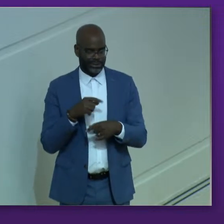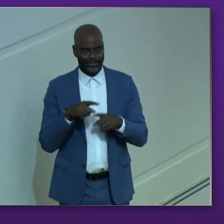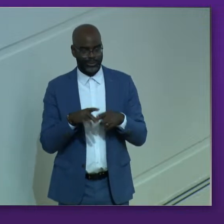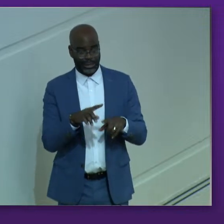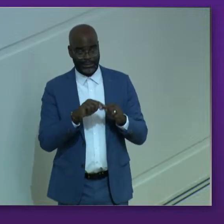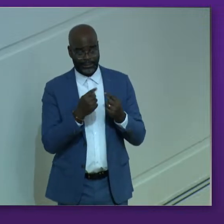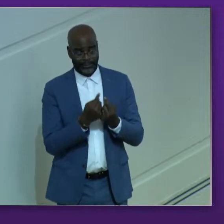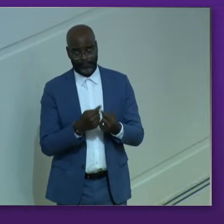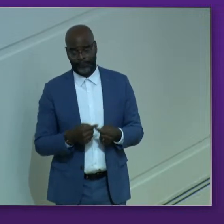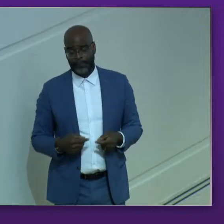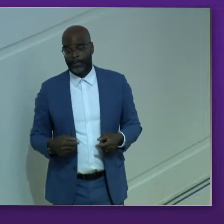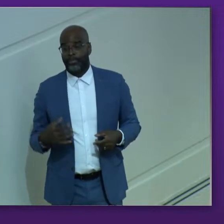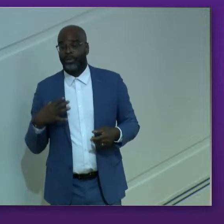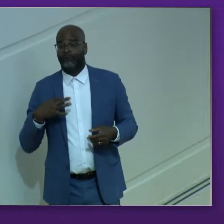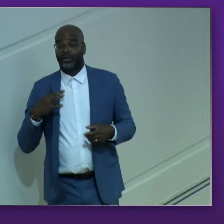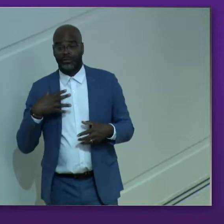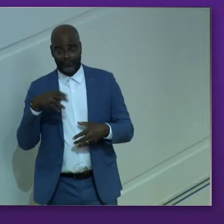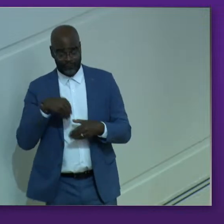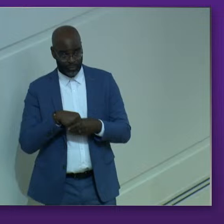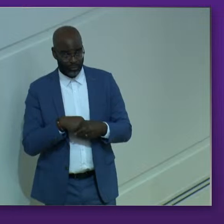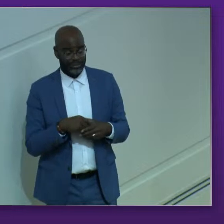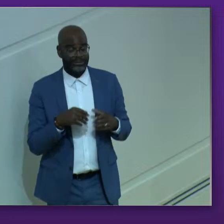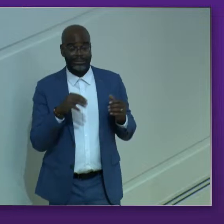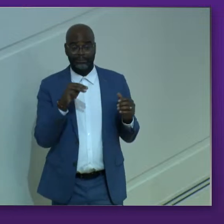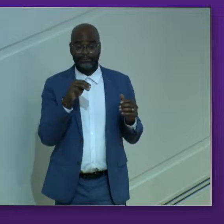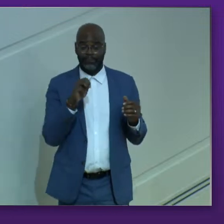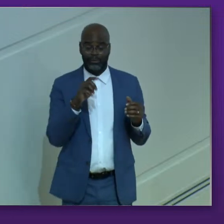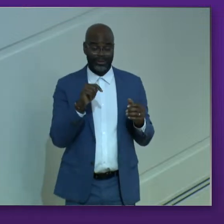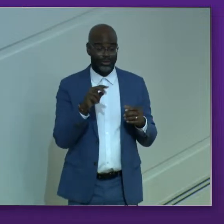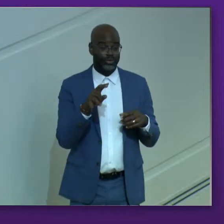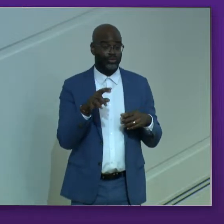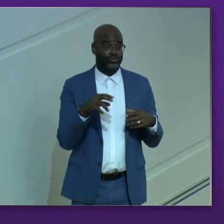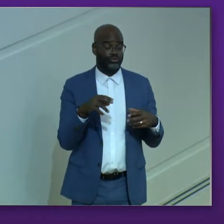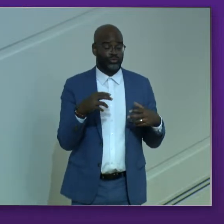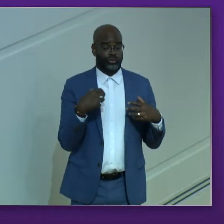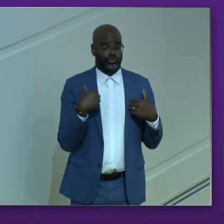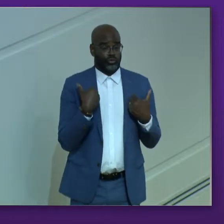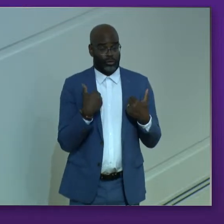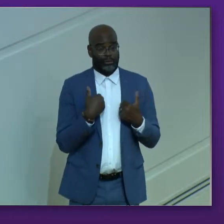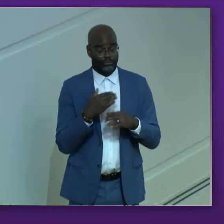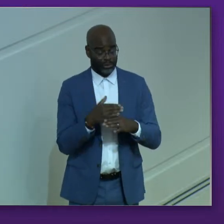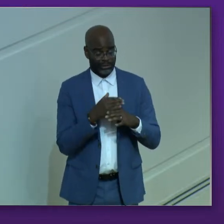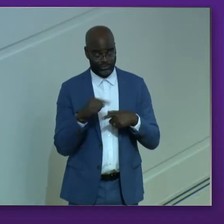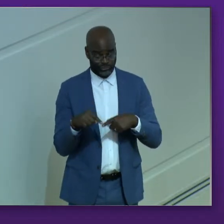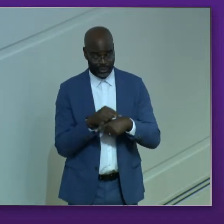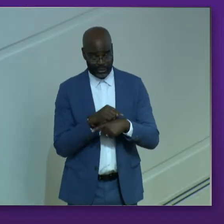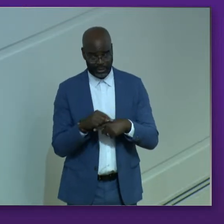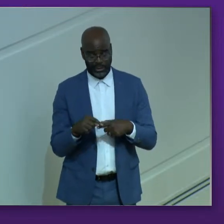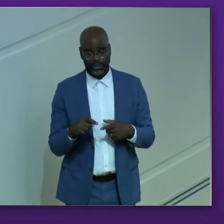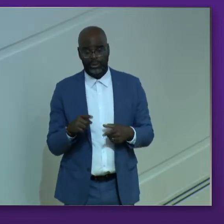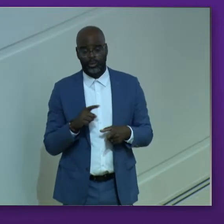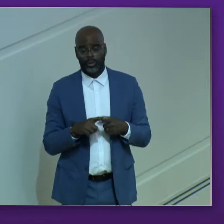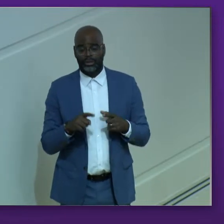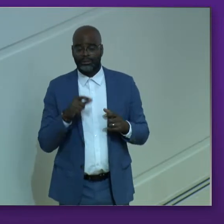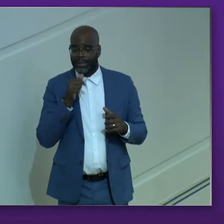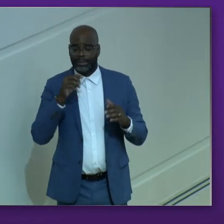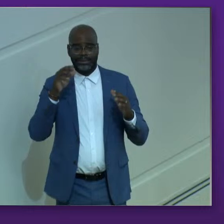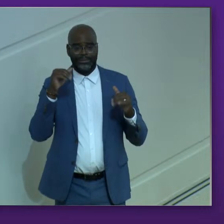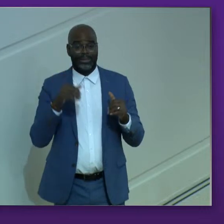MARYLAND DISTRICT OF COLUMBIA VIRGINIA. 46 FACULTY STAFF AND ADMINISTRATORS VOLUNTEERED AS